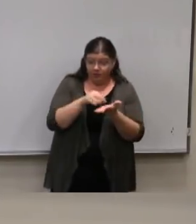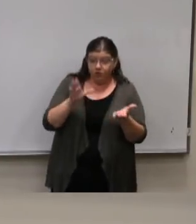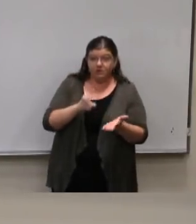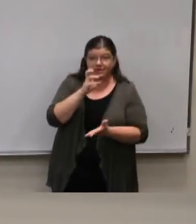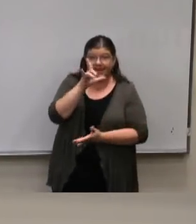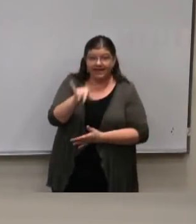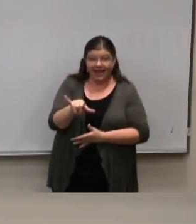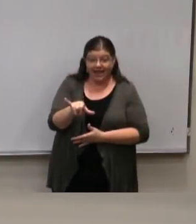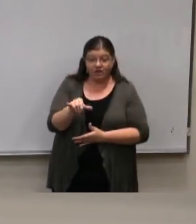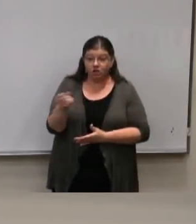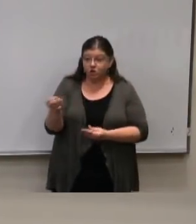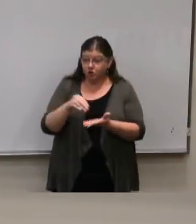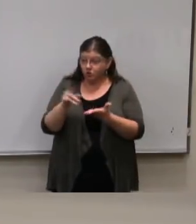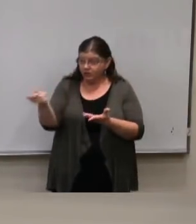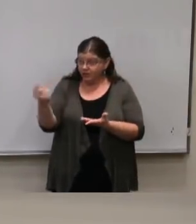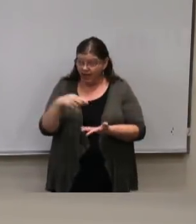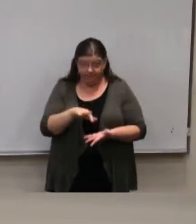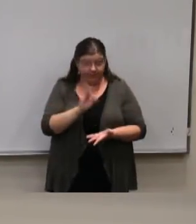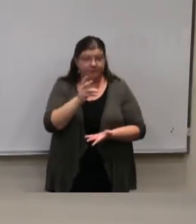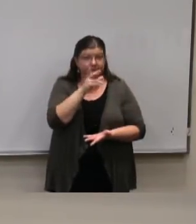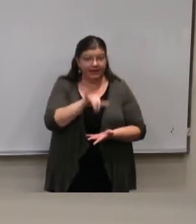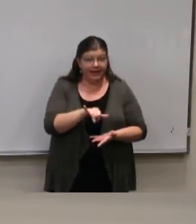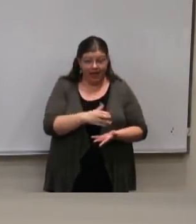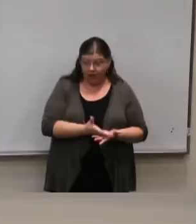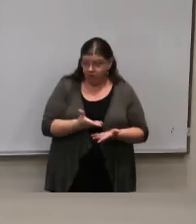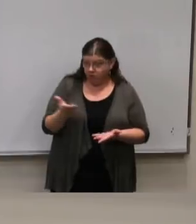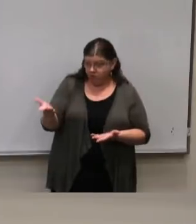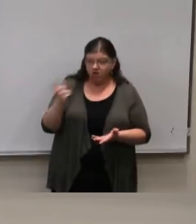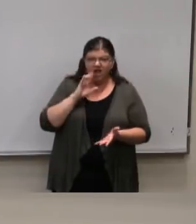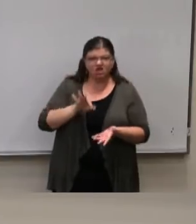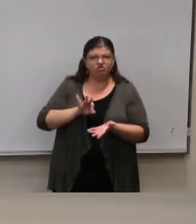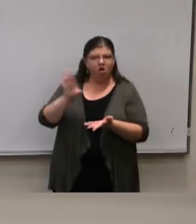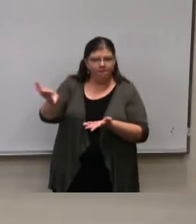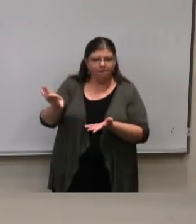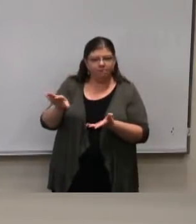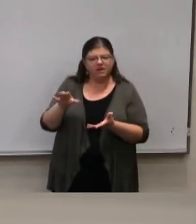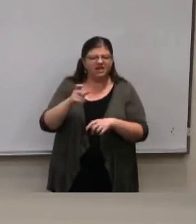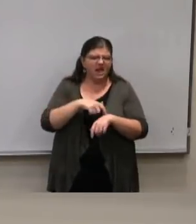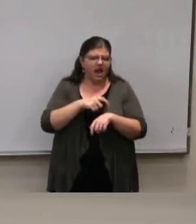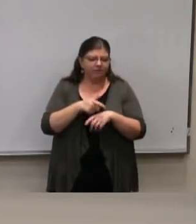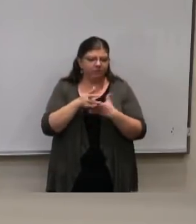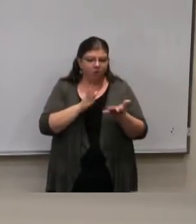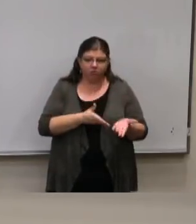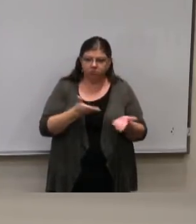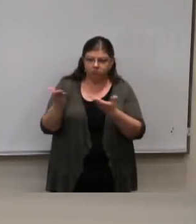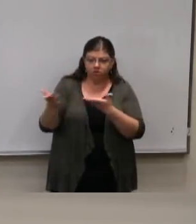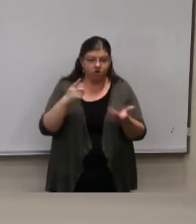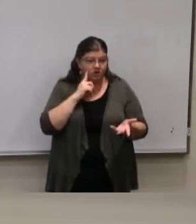The students come in to pick up clay and she has a drop-off/pickup time, so she's actually facilitating all of that